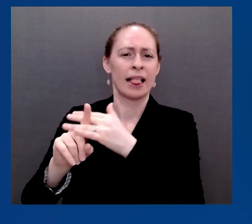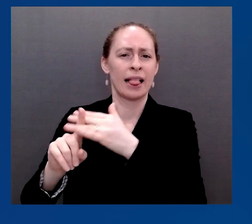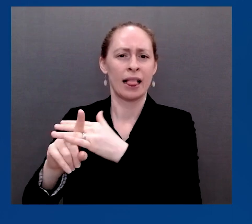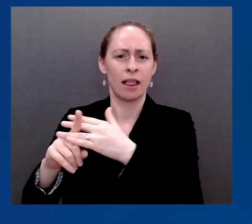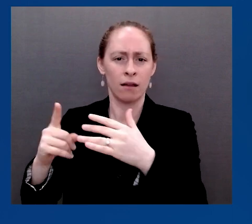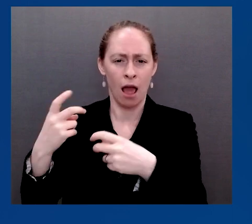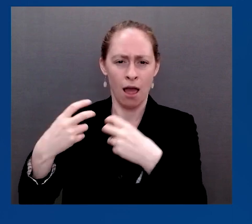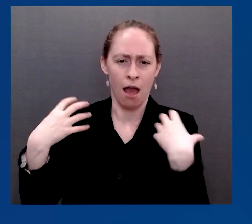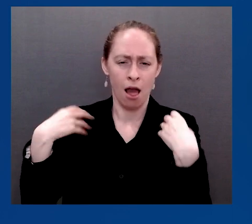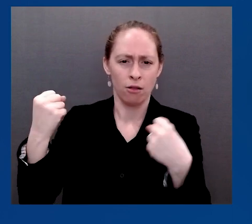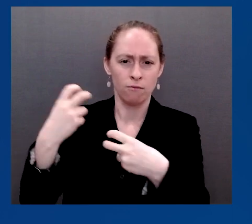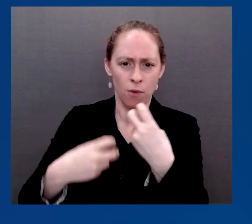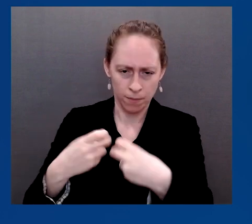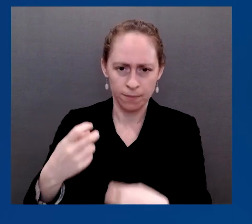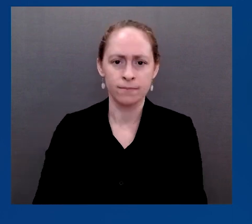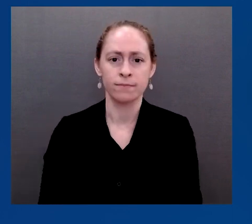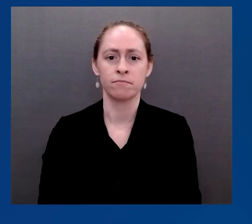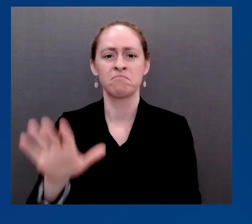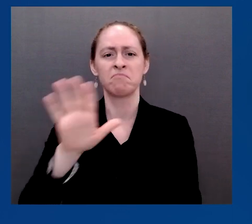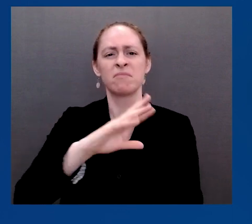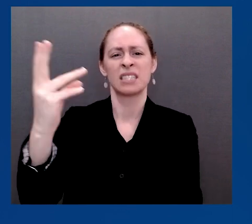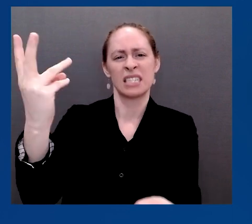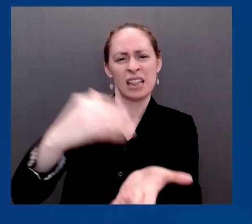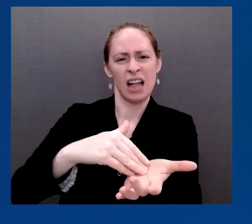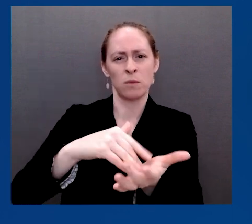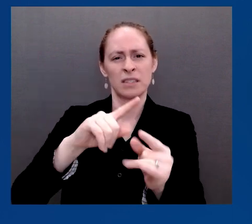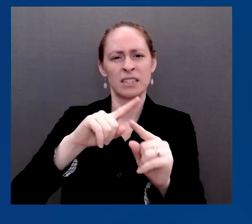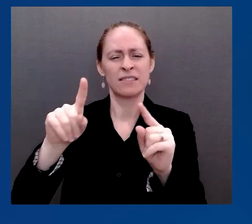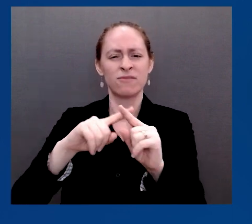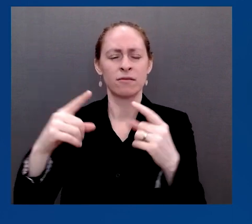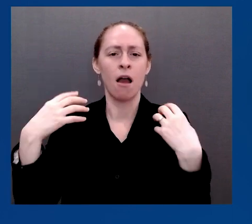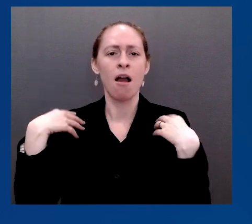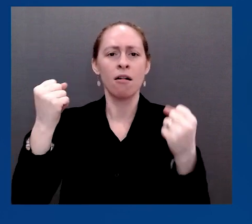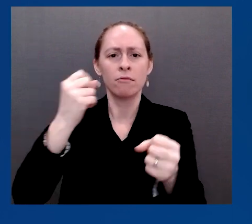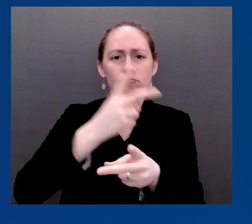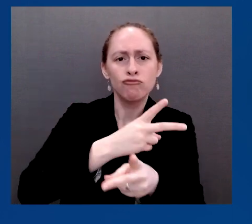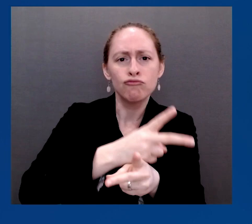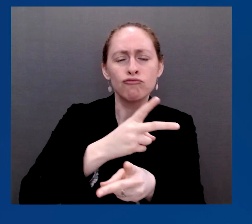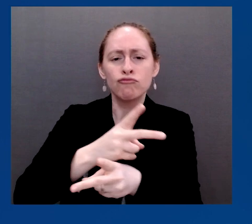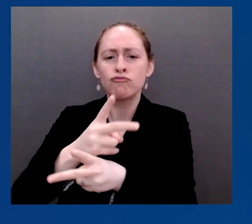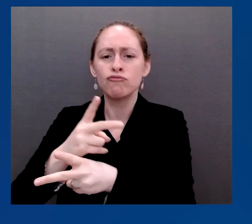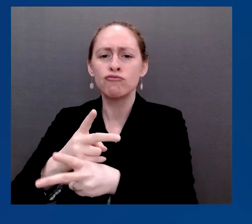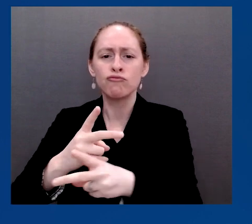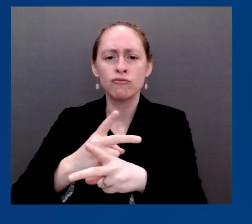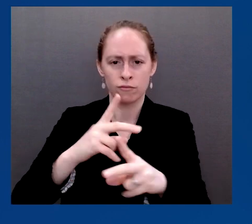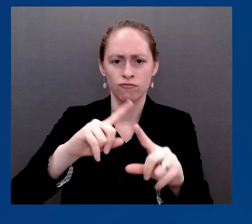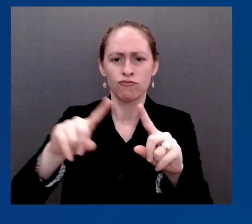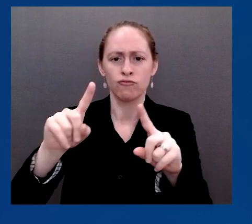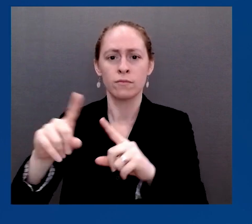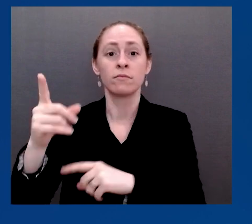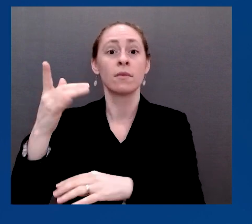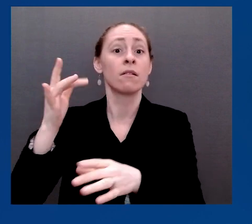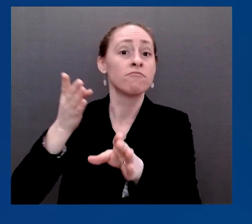representing over 70 percent of emergency departments, contribute data to our syndromic surveillance and help us understand